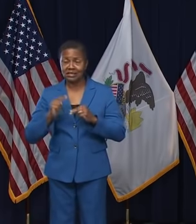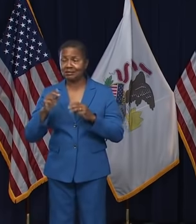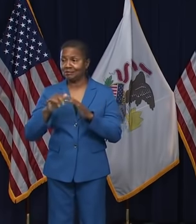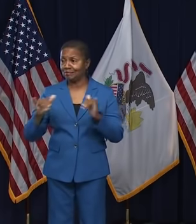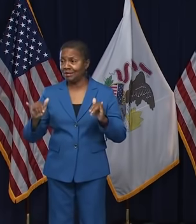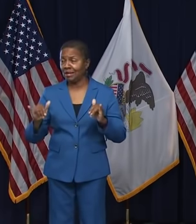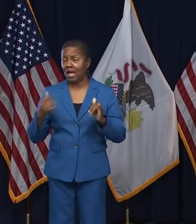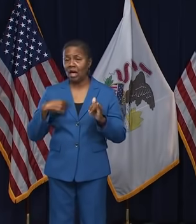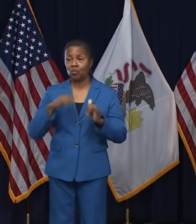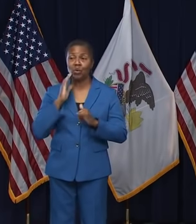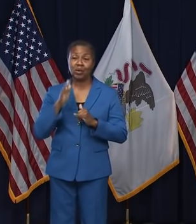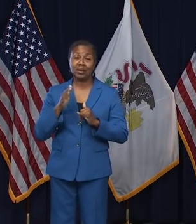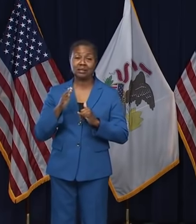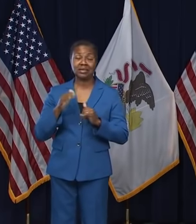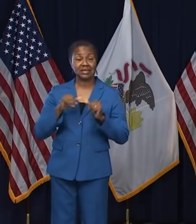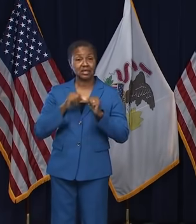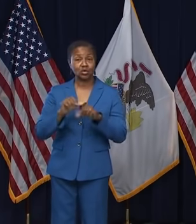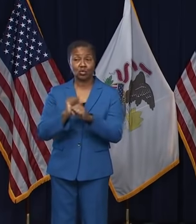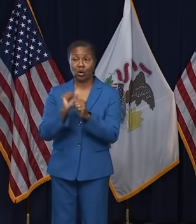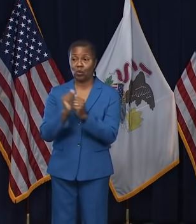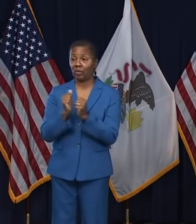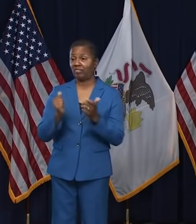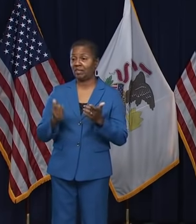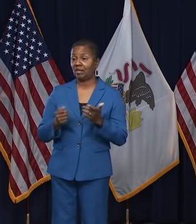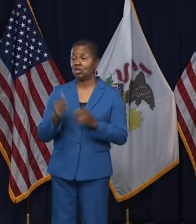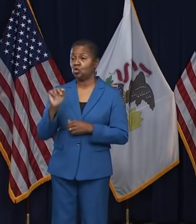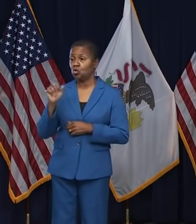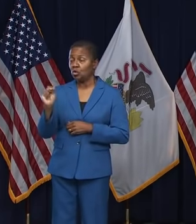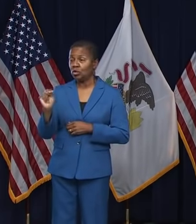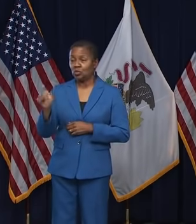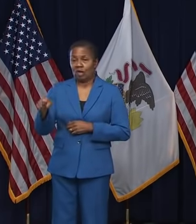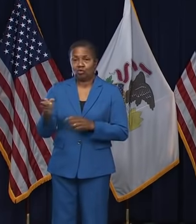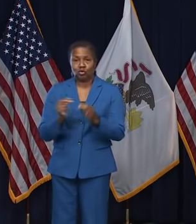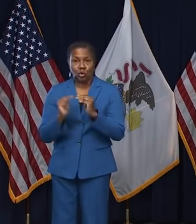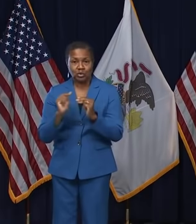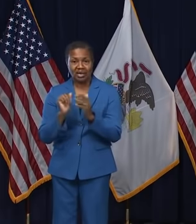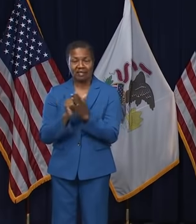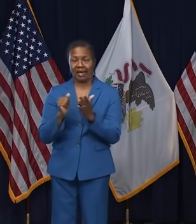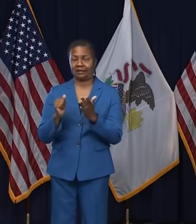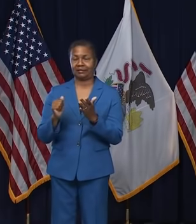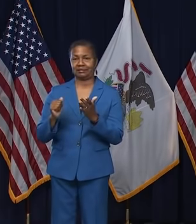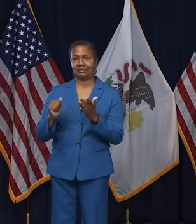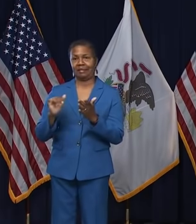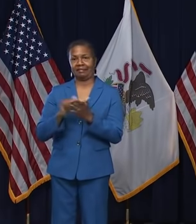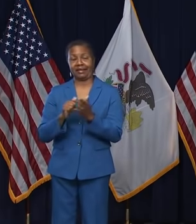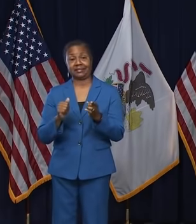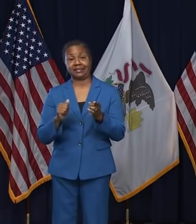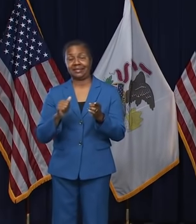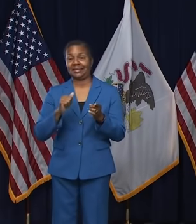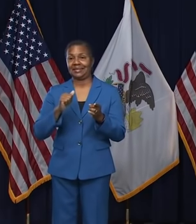developmentally disabled facilities. Et cetera- and